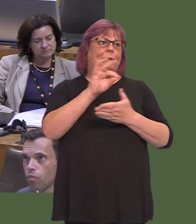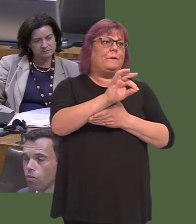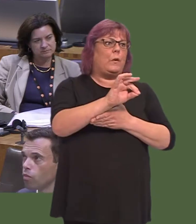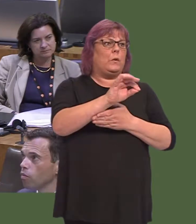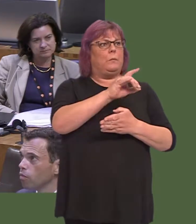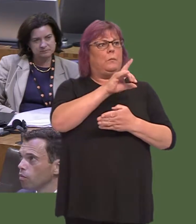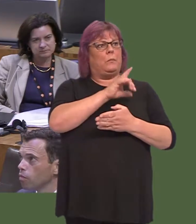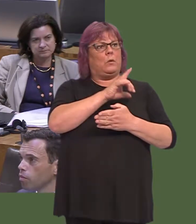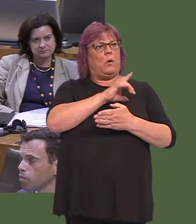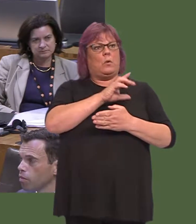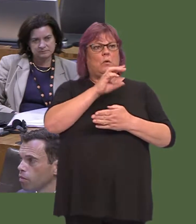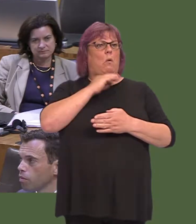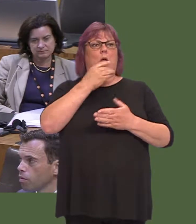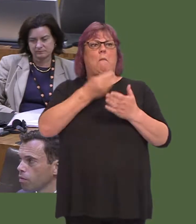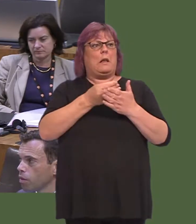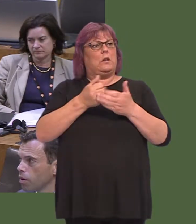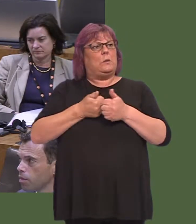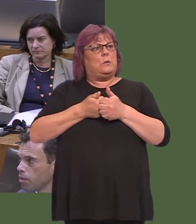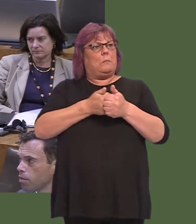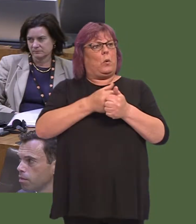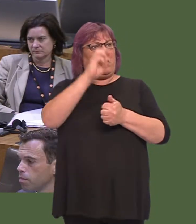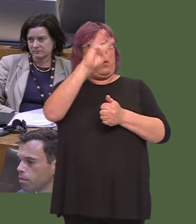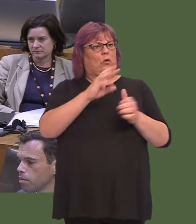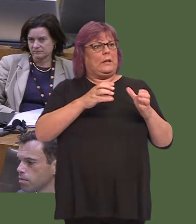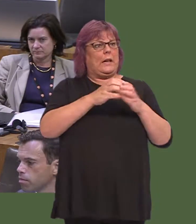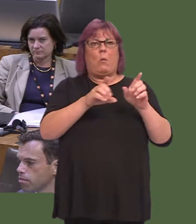in our own names. There's a question mark as to whether Glamorgan would survive, whether the stadium would be